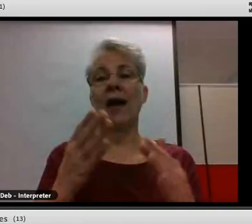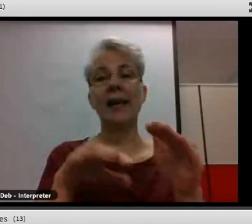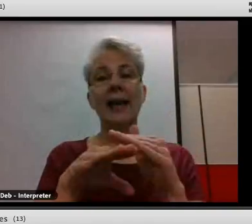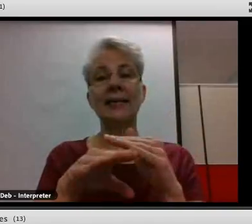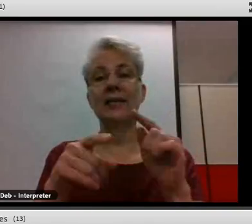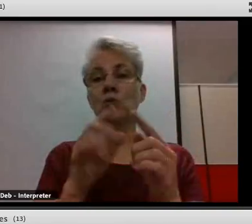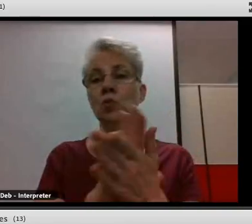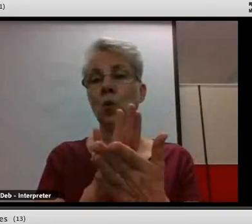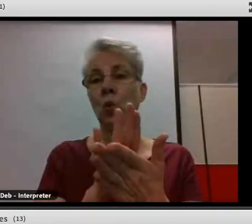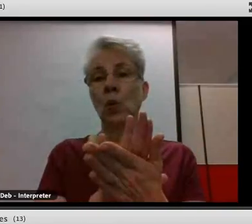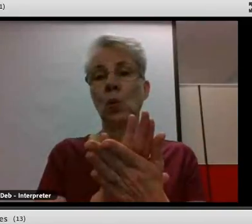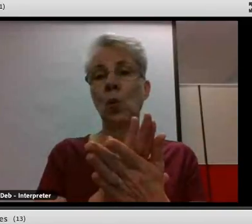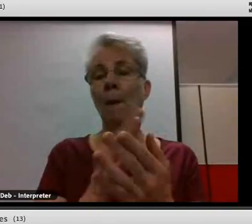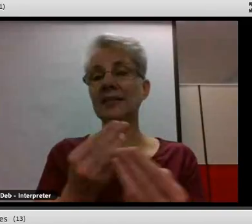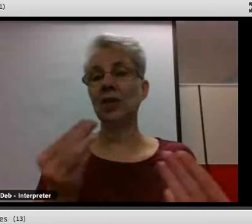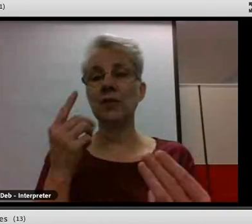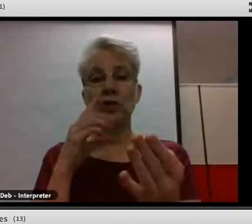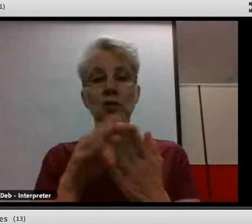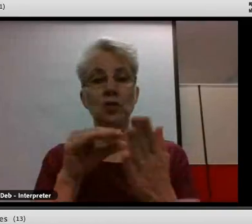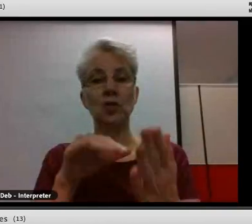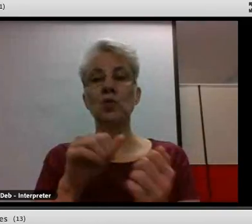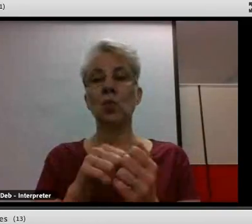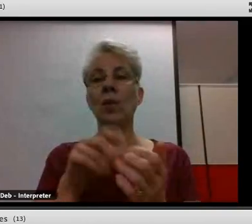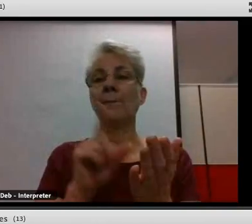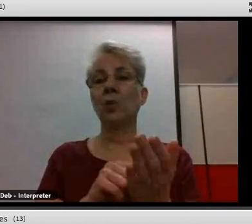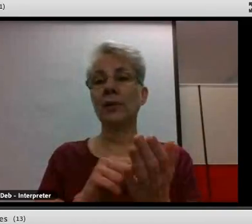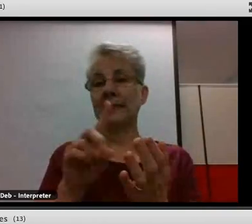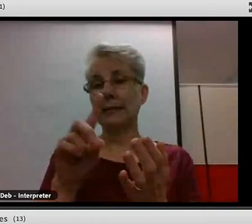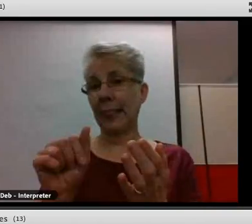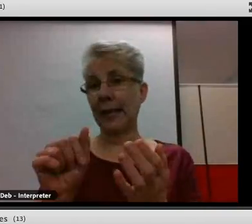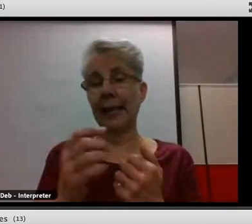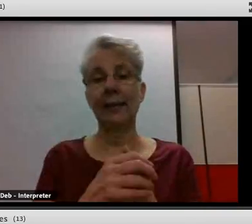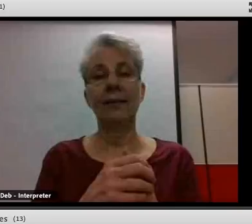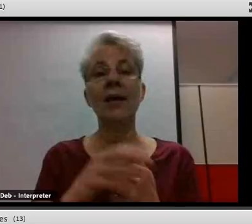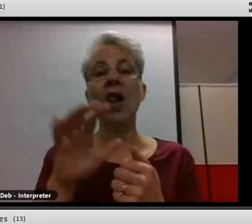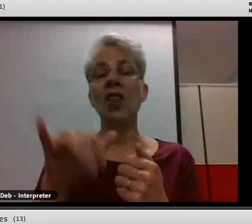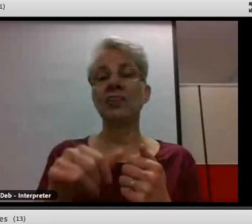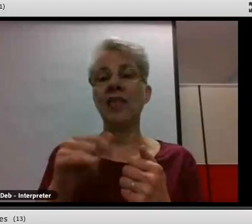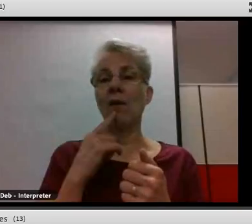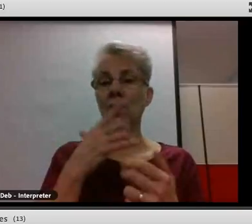So basically, both are approaches to design that make it easier for all to use.